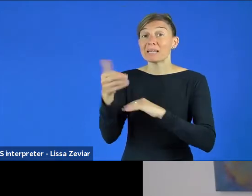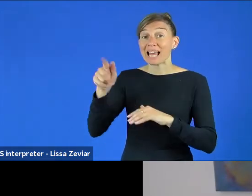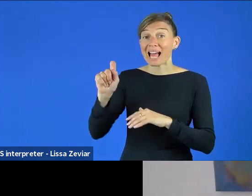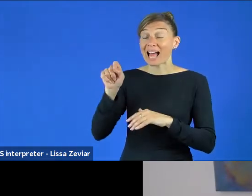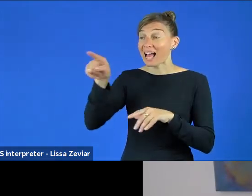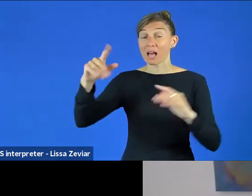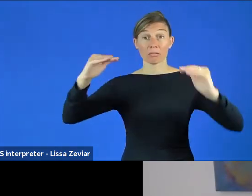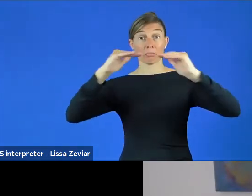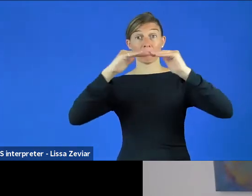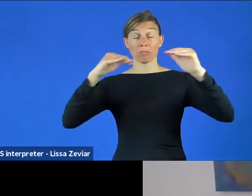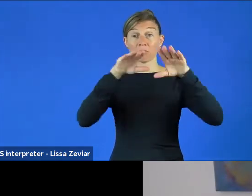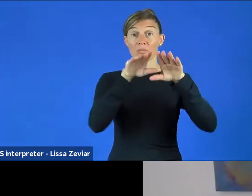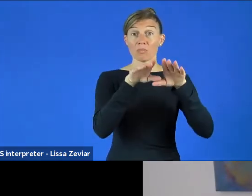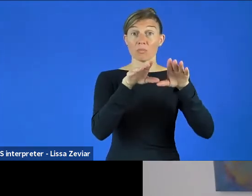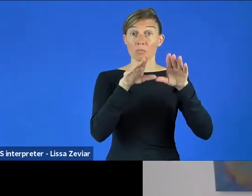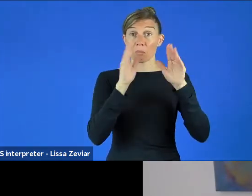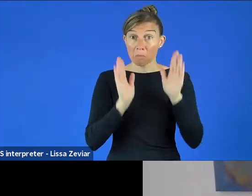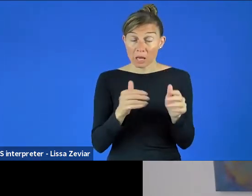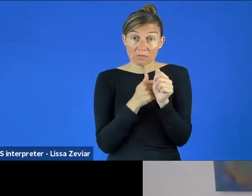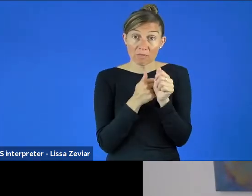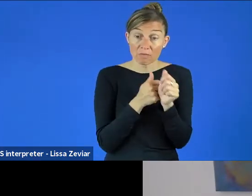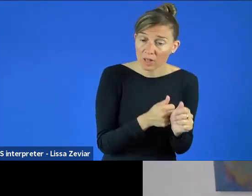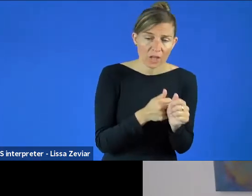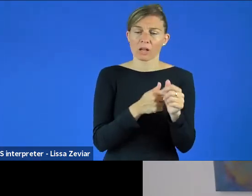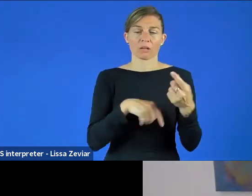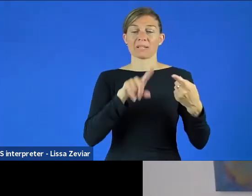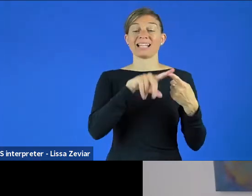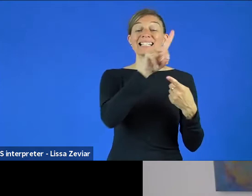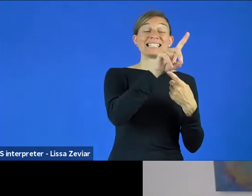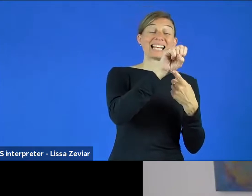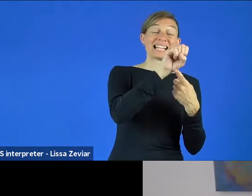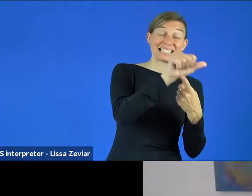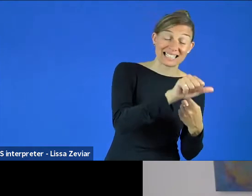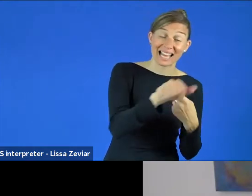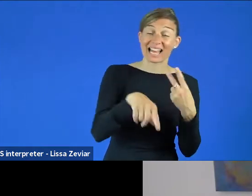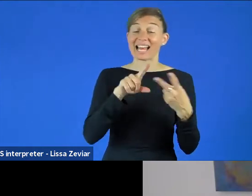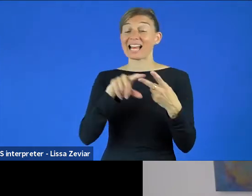so that the DSA and DMA are in consistency with the Act.